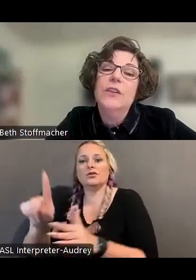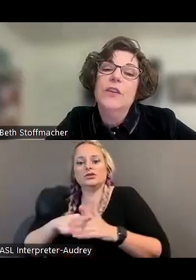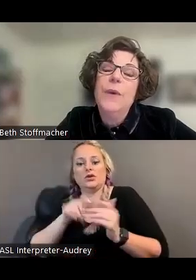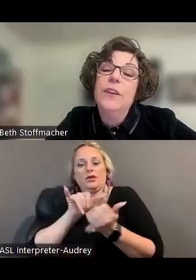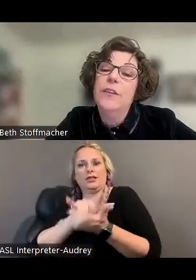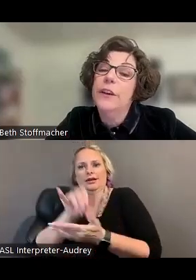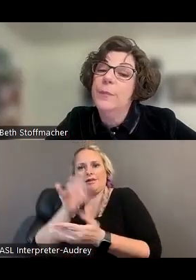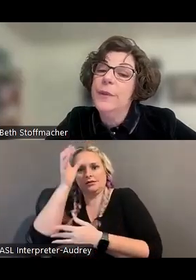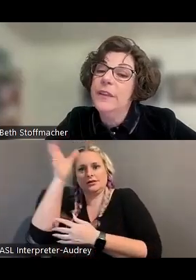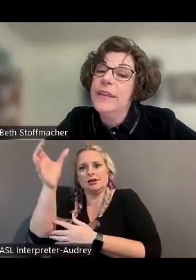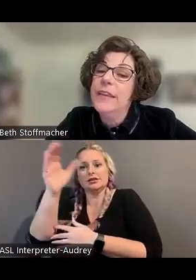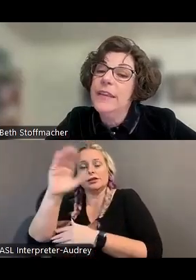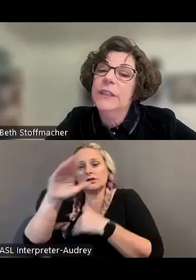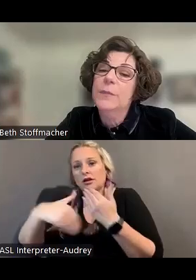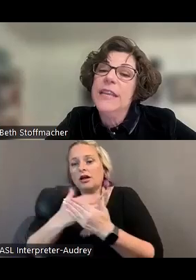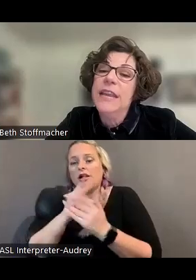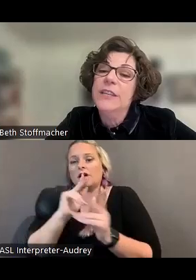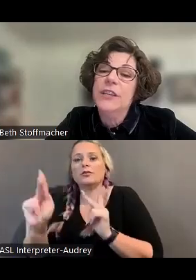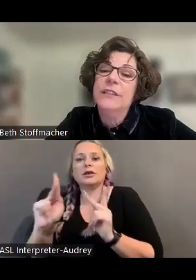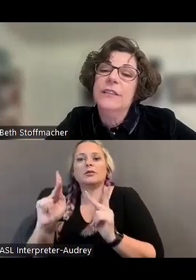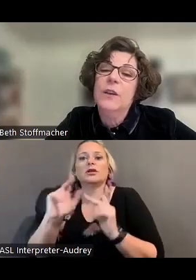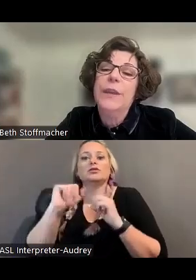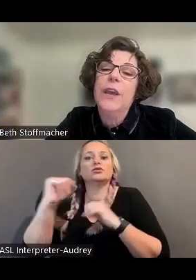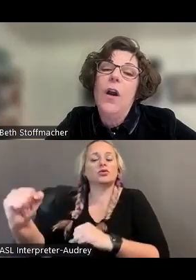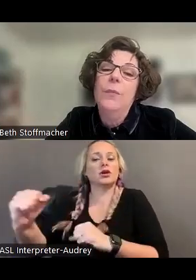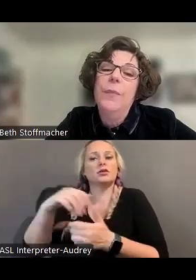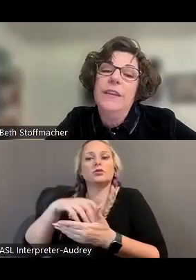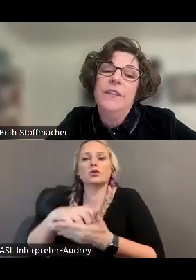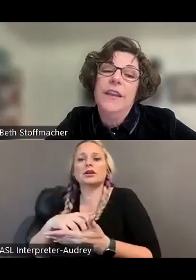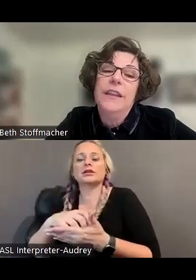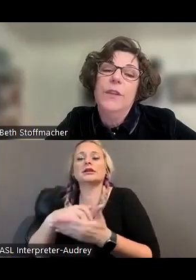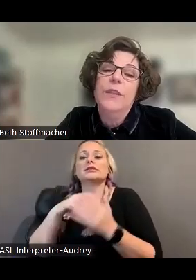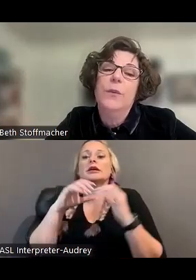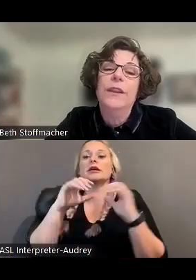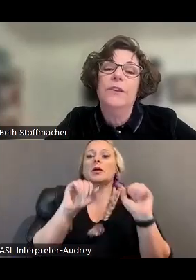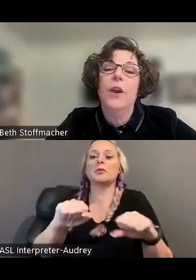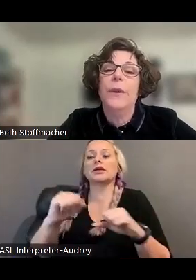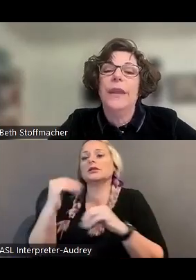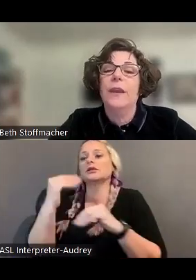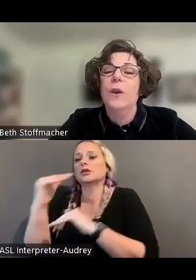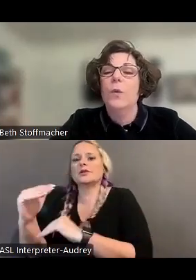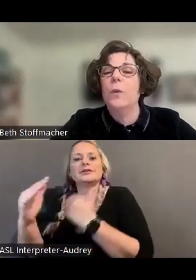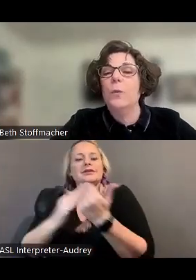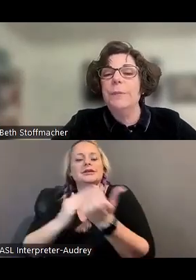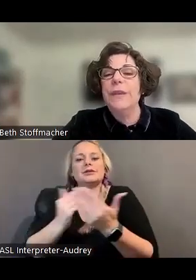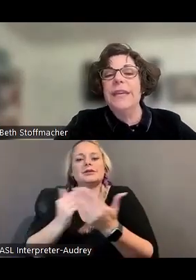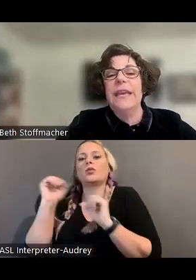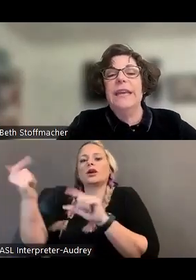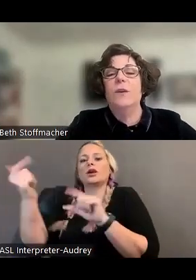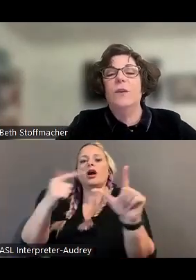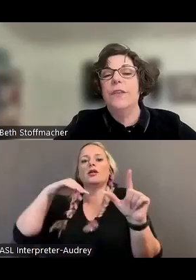no matter their abilities or limitations, we all benefit with greater knowing when we begin with an